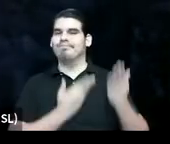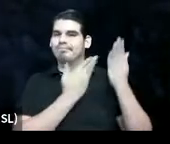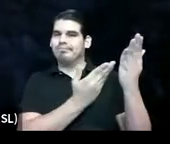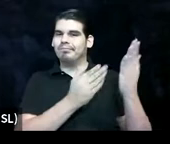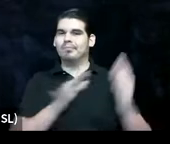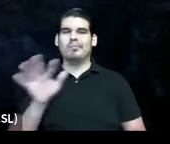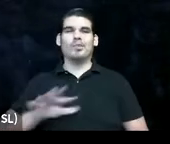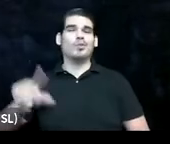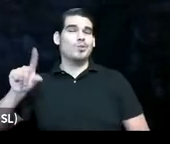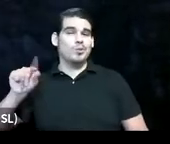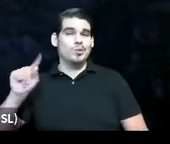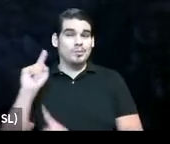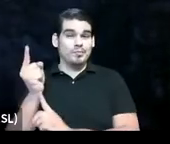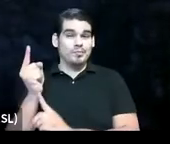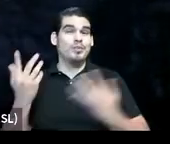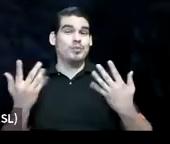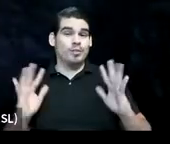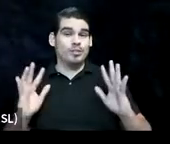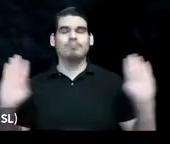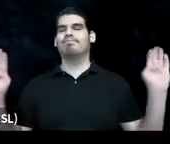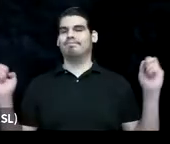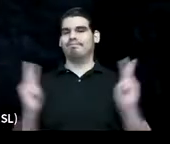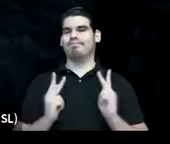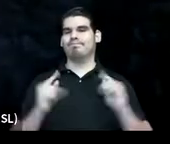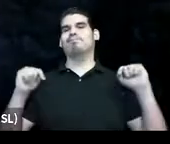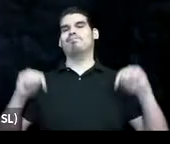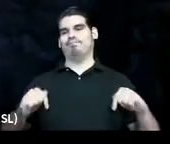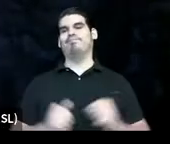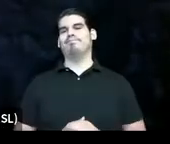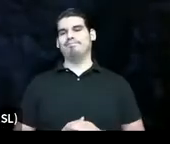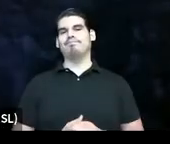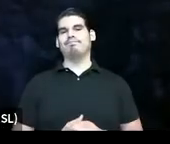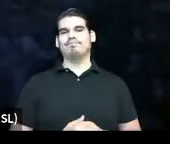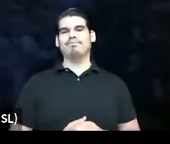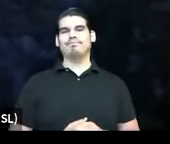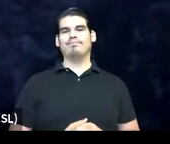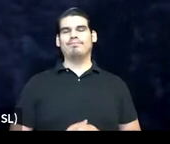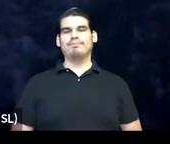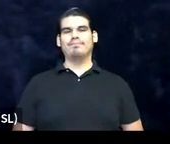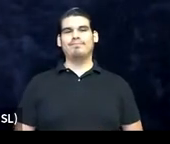All right. And those breakout rooms are already free, so you should be able to go back in. Before you do that,